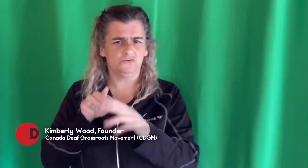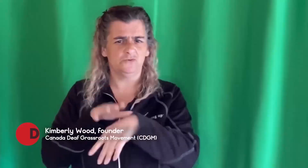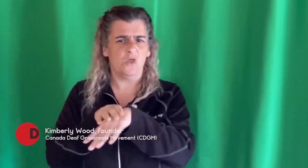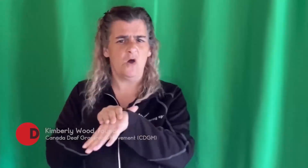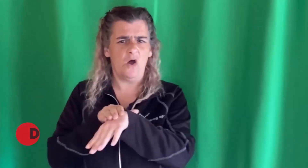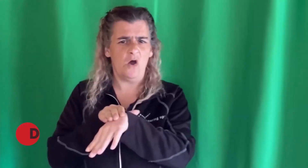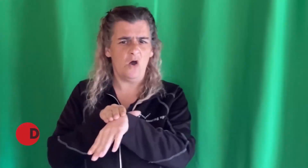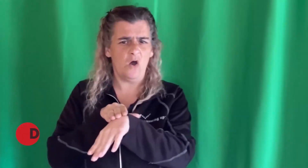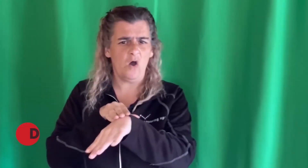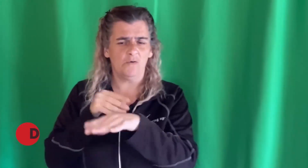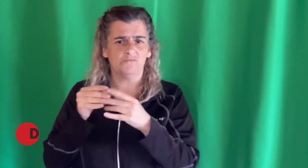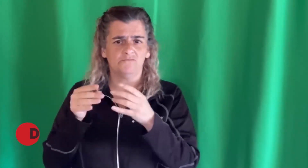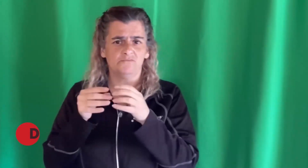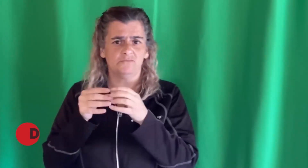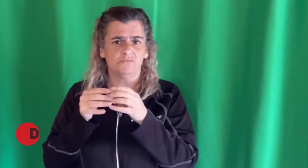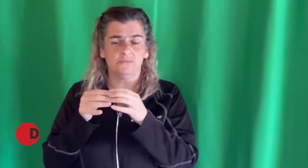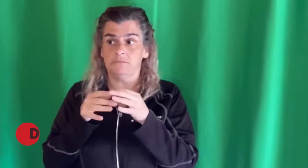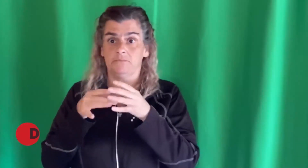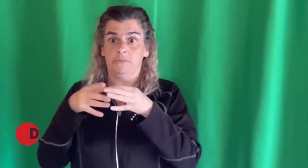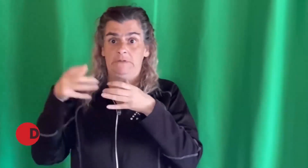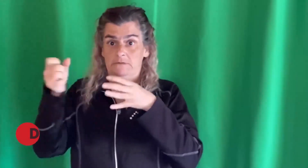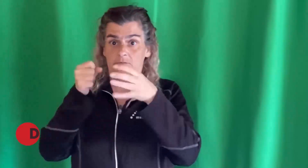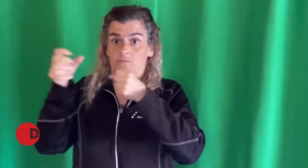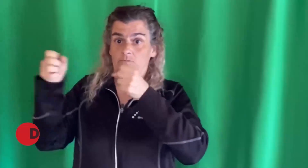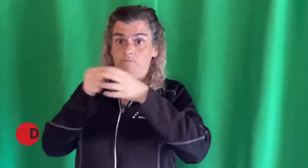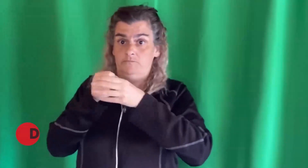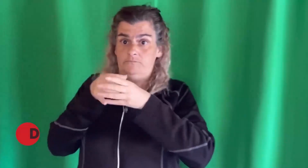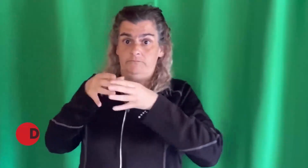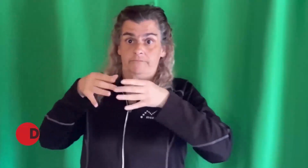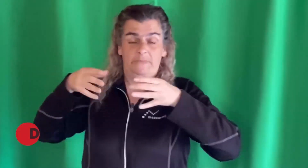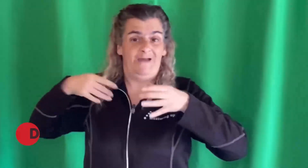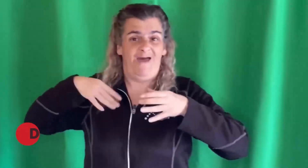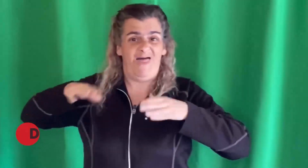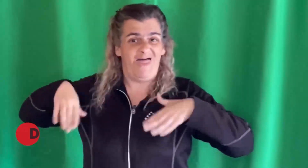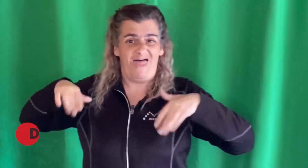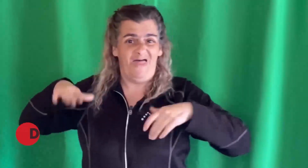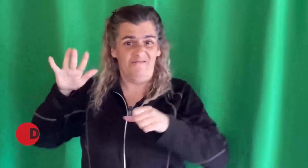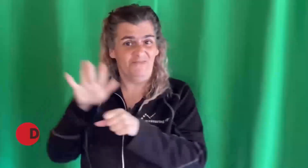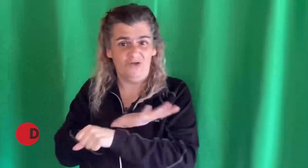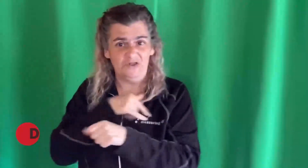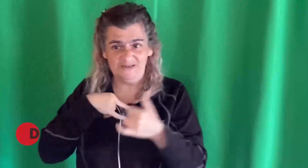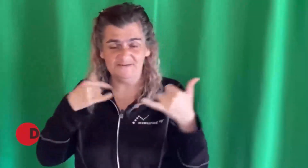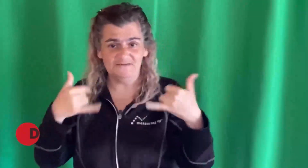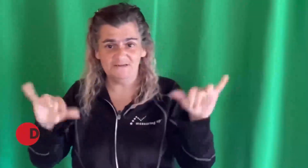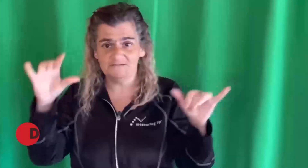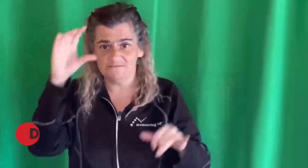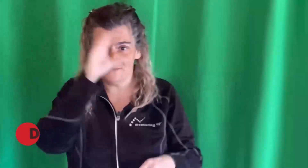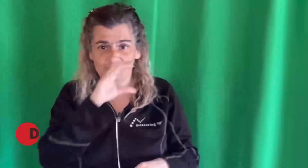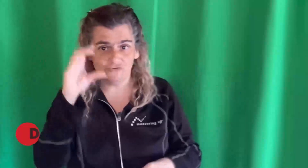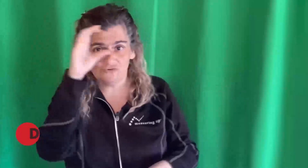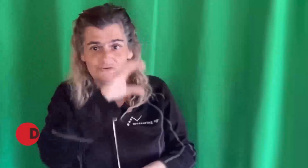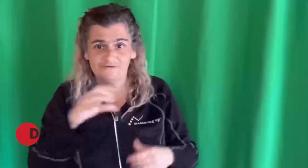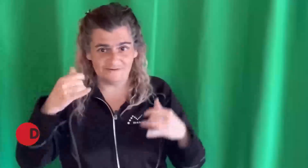As founder of CDGM, we started slowly and grew as we recruited people but all positions aren't filled yet. We are still searching, still...